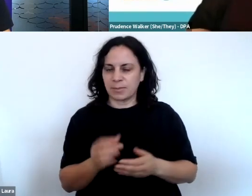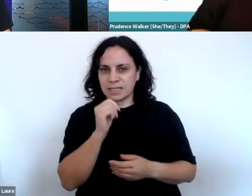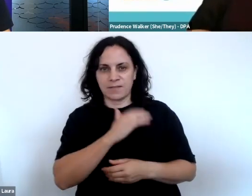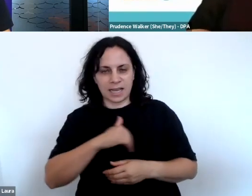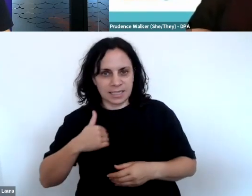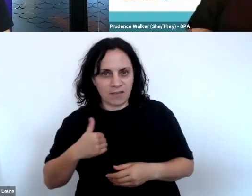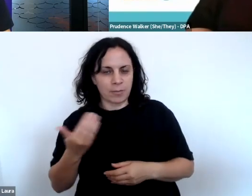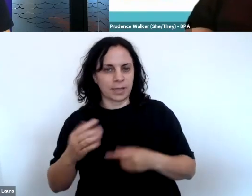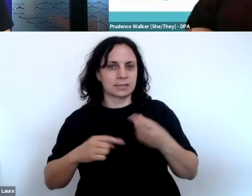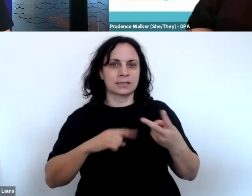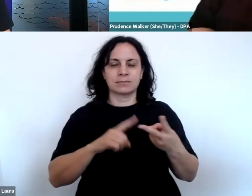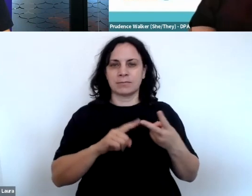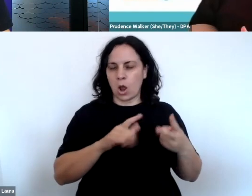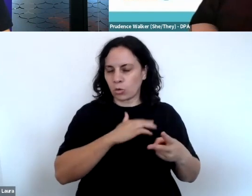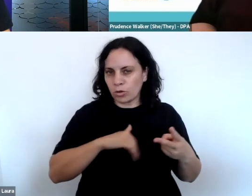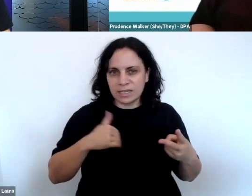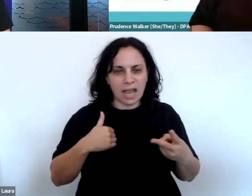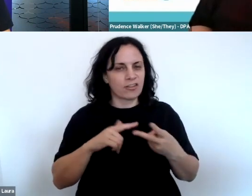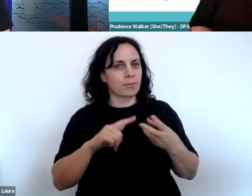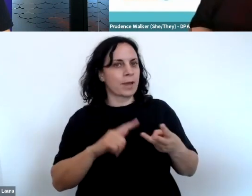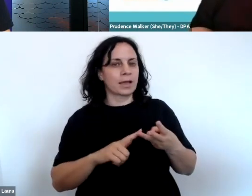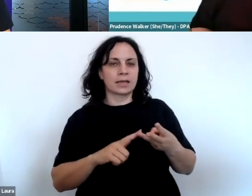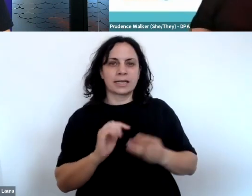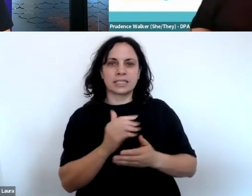working with providers to continue raising that awareness